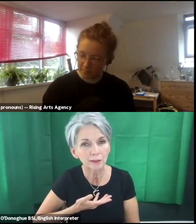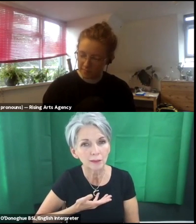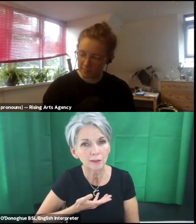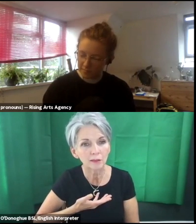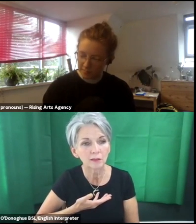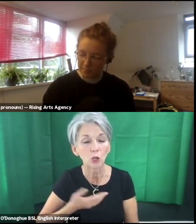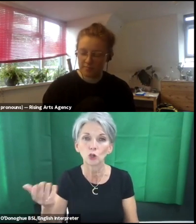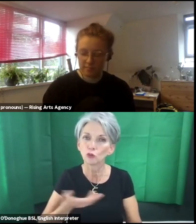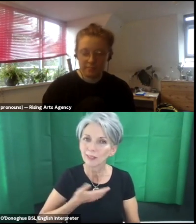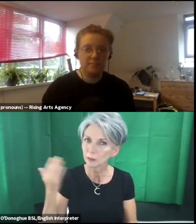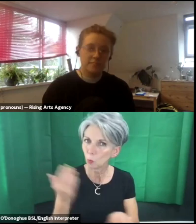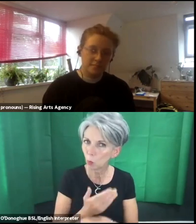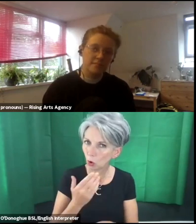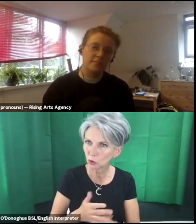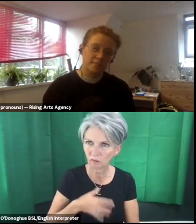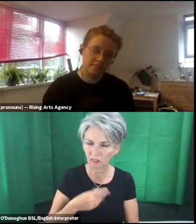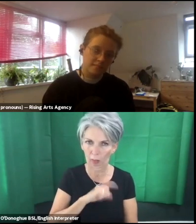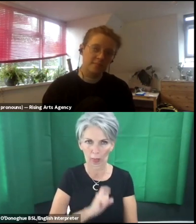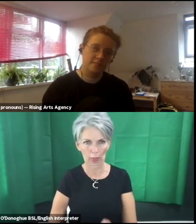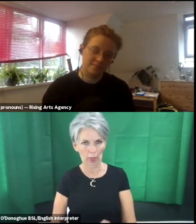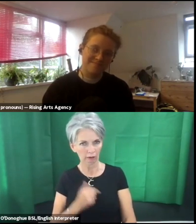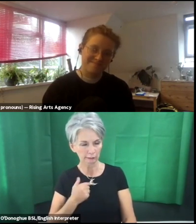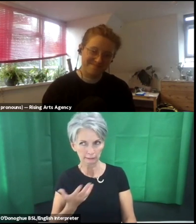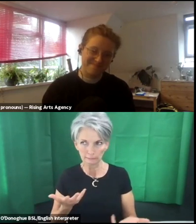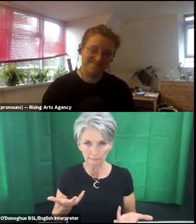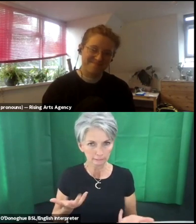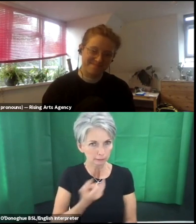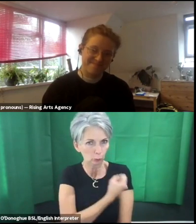and not feel disempowered, even though I know finding a job is really hard.